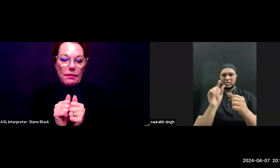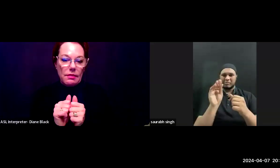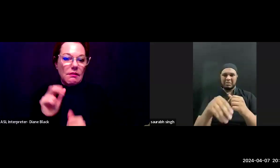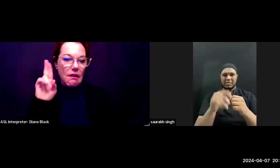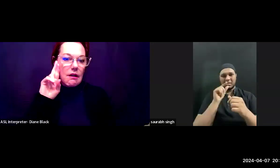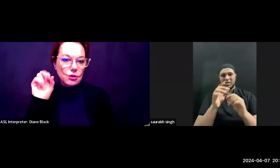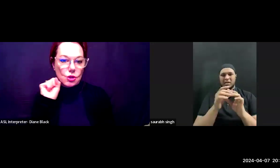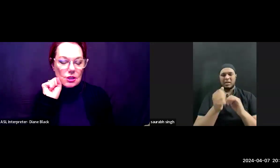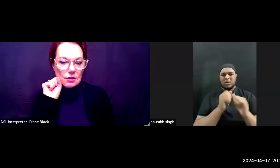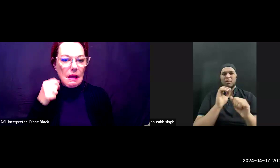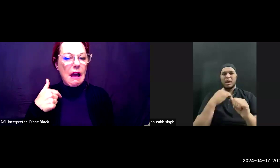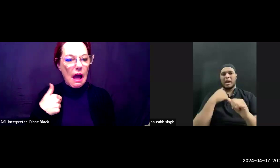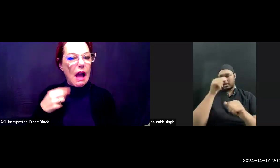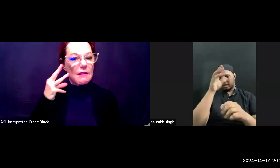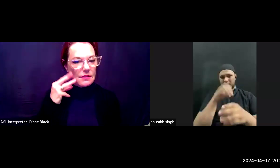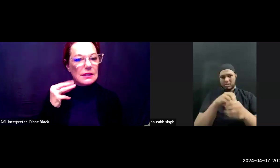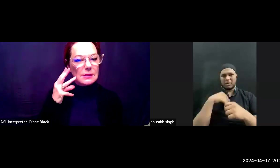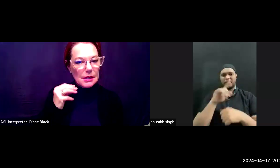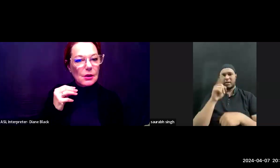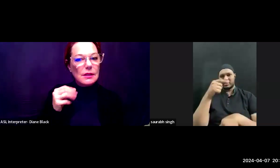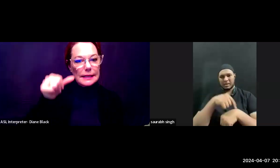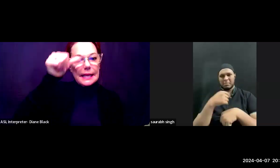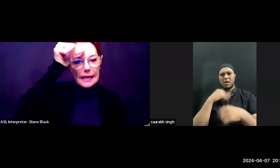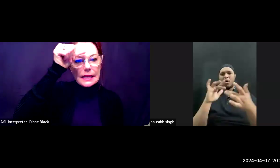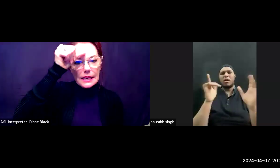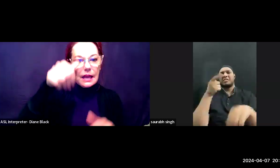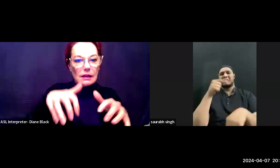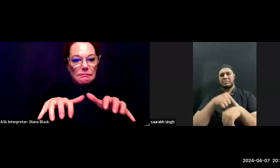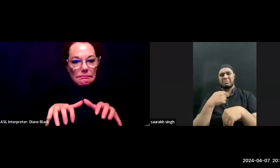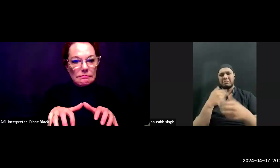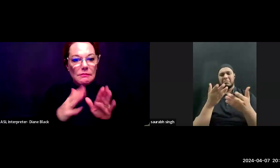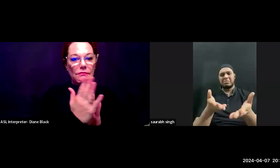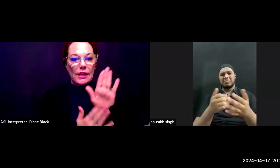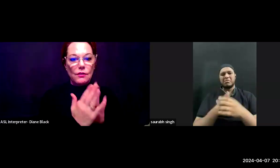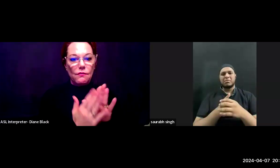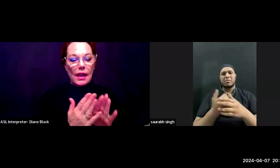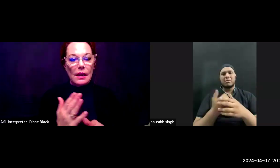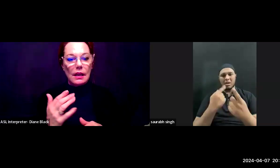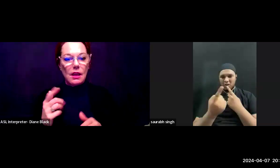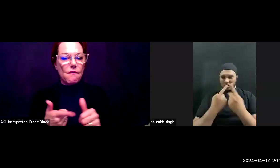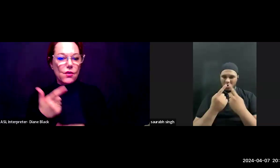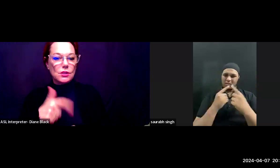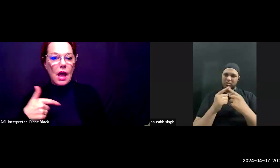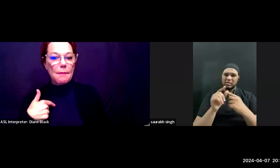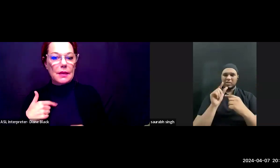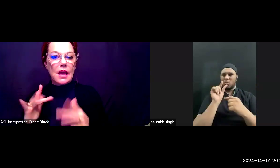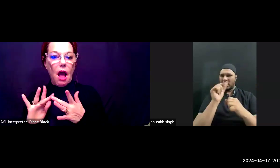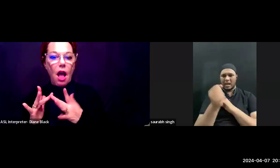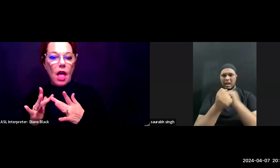um this the first time I'm doing it online. I have kept my talk very low tech. I have not kept it very